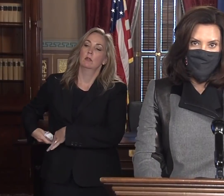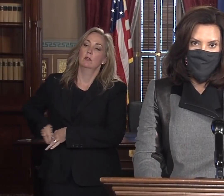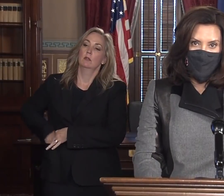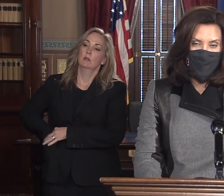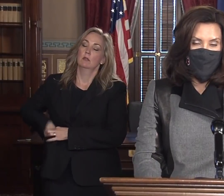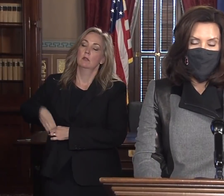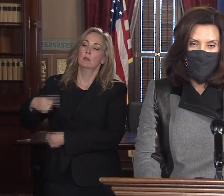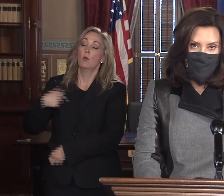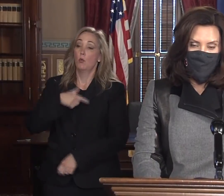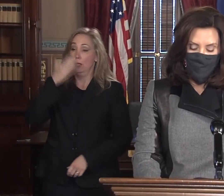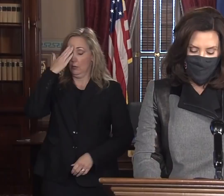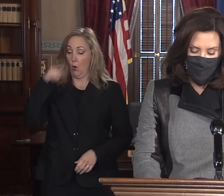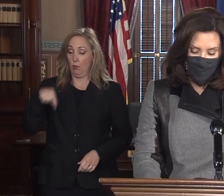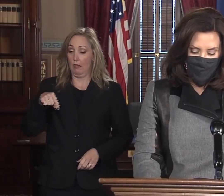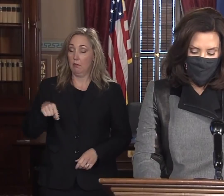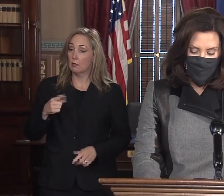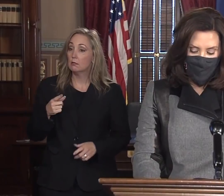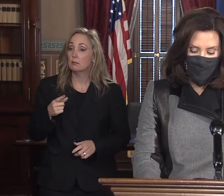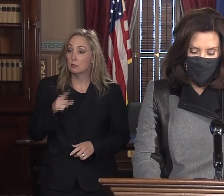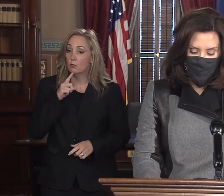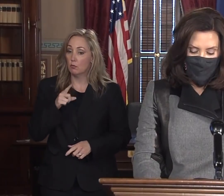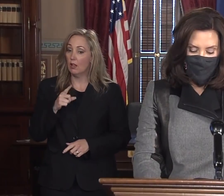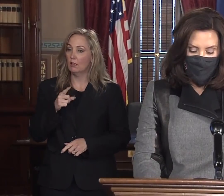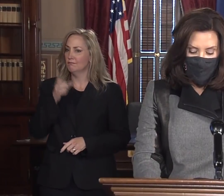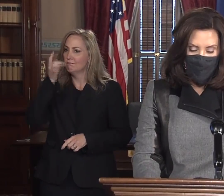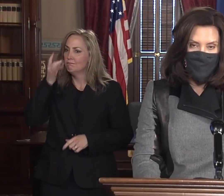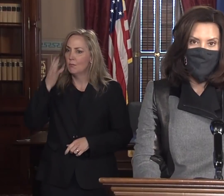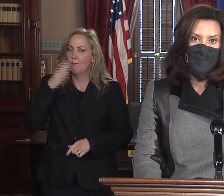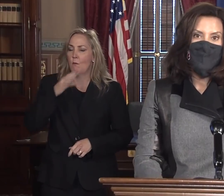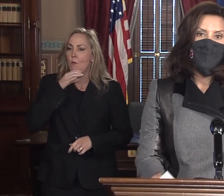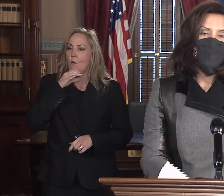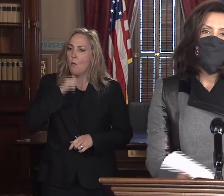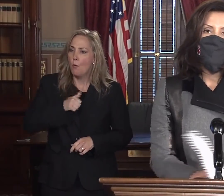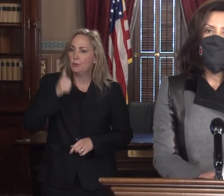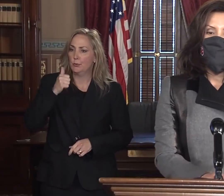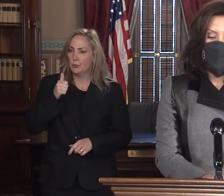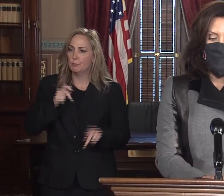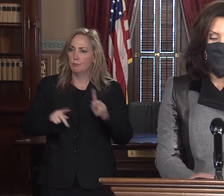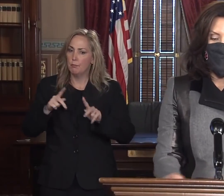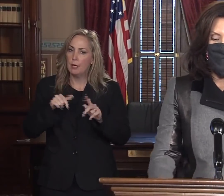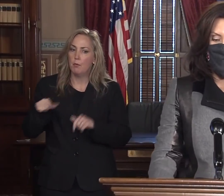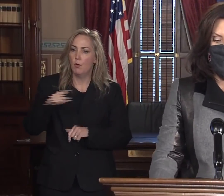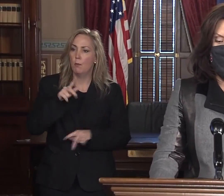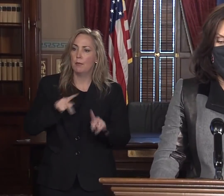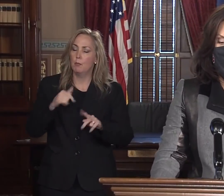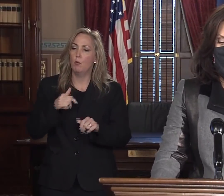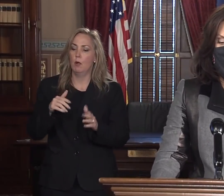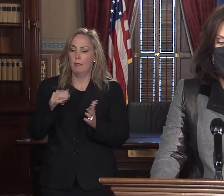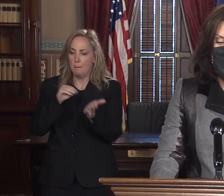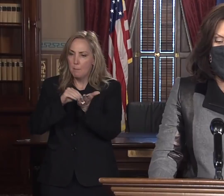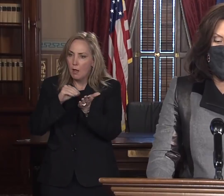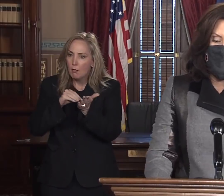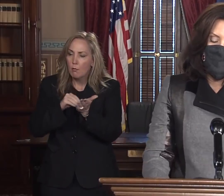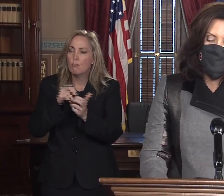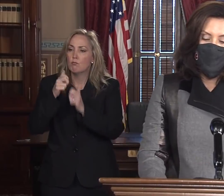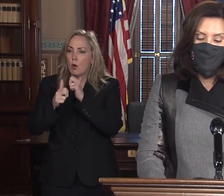AND OUR FAMILIES. WE KNOW THAT THIS IS A VIRUS IN A PREYS ON OUR OLDER GENERATION,